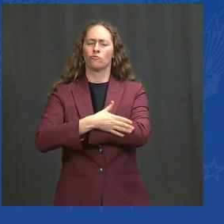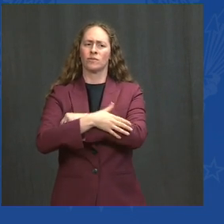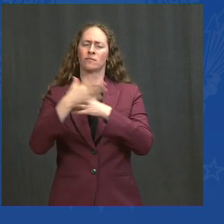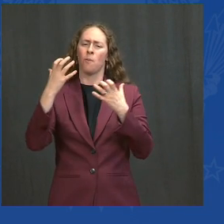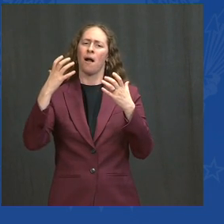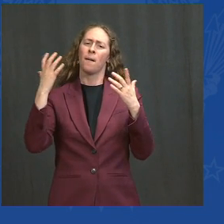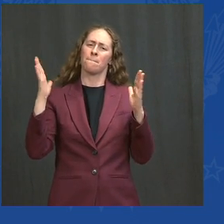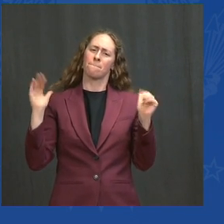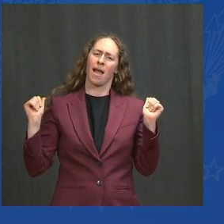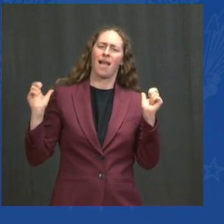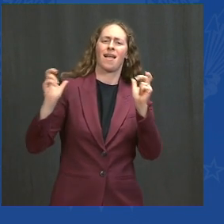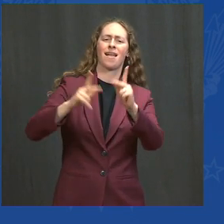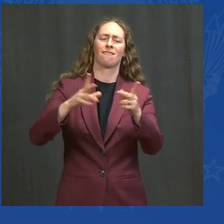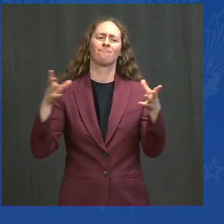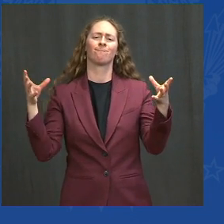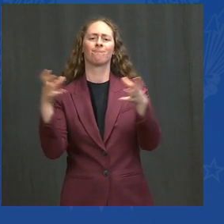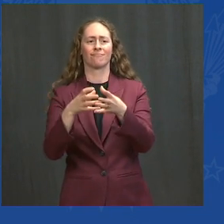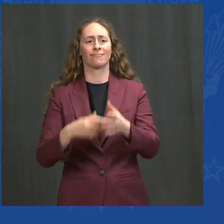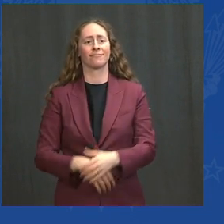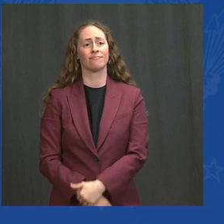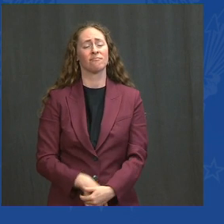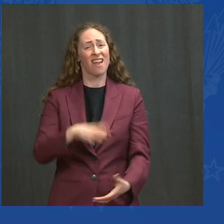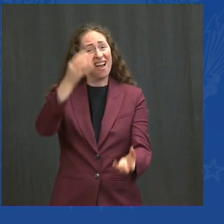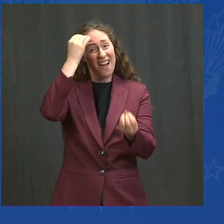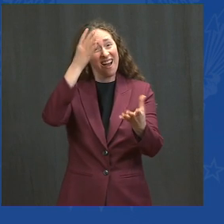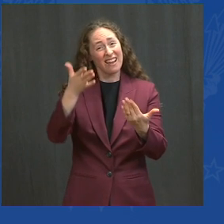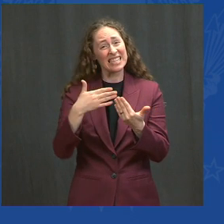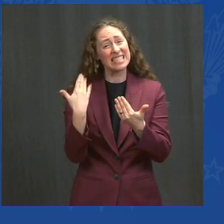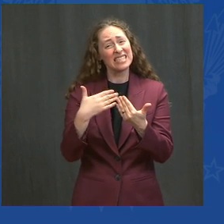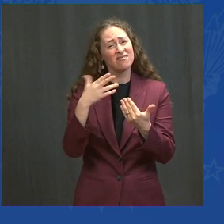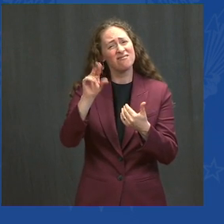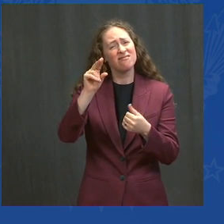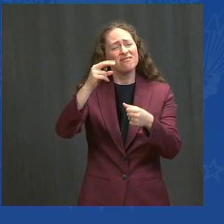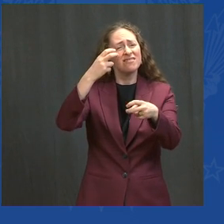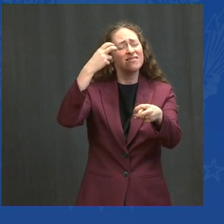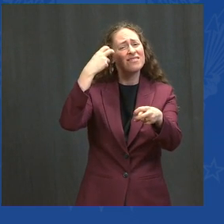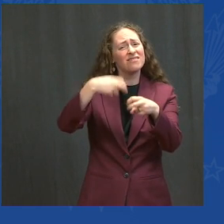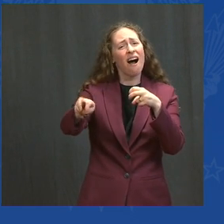I admit it's difficult, and I think some of my friends in the press thought it was impossible.